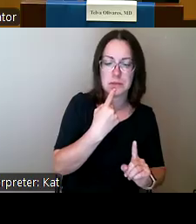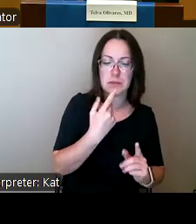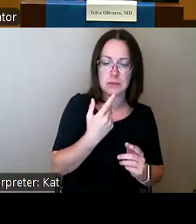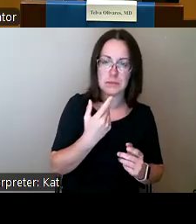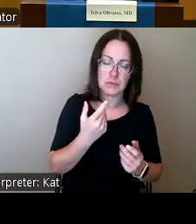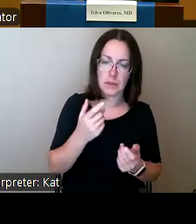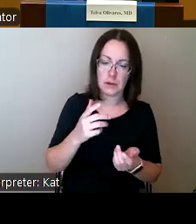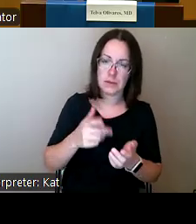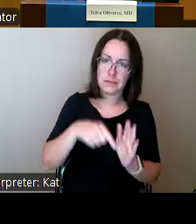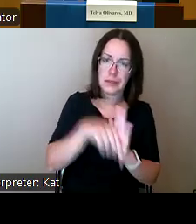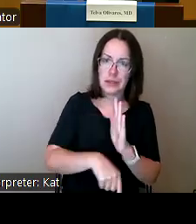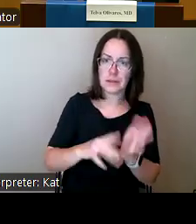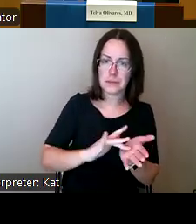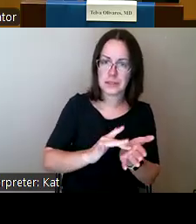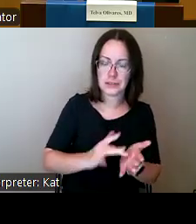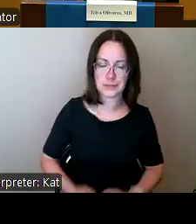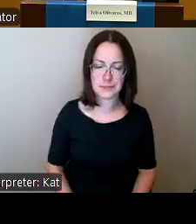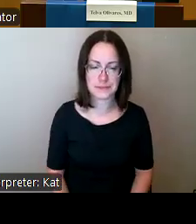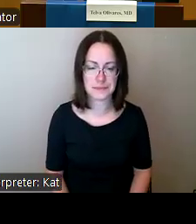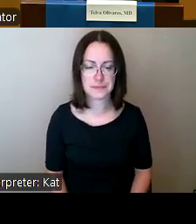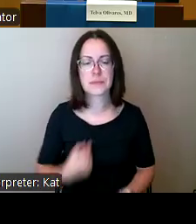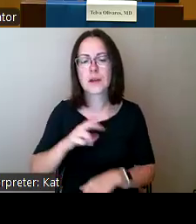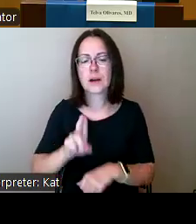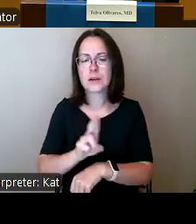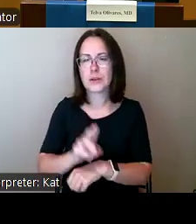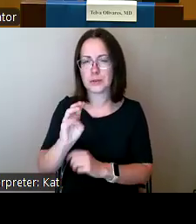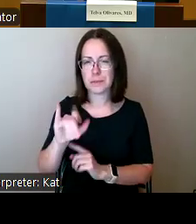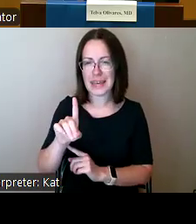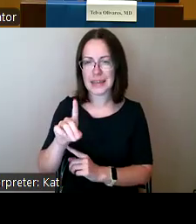to it. I use the acronym just to save a few syllables and get a little bit more information